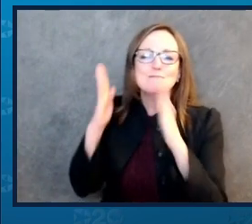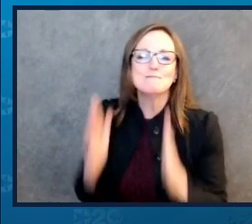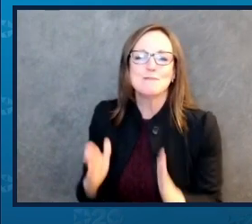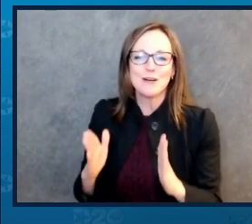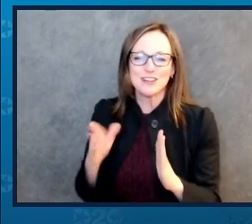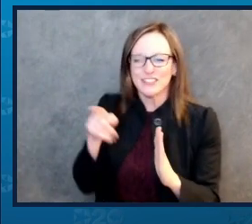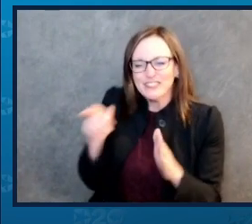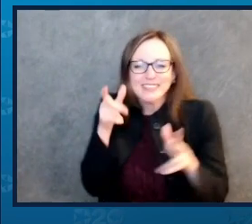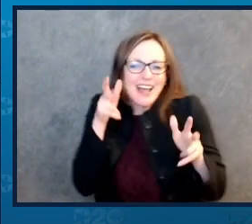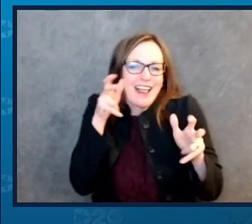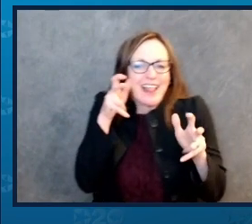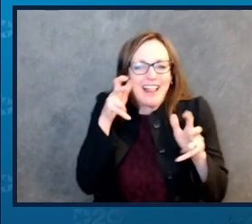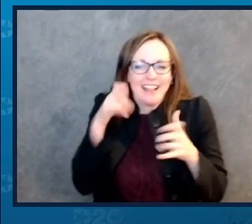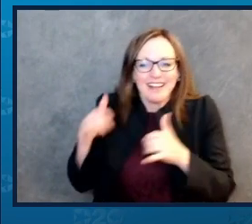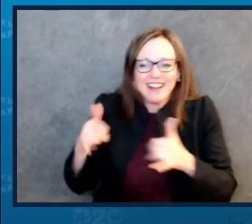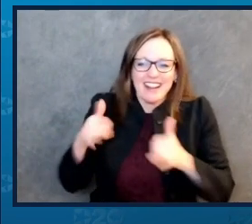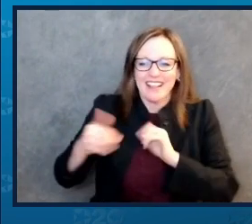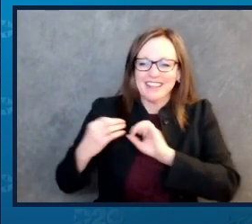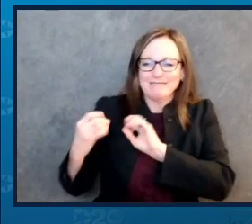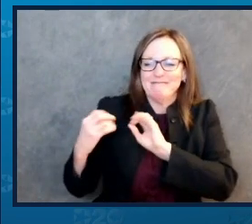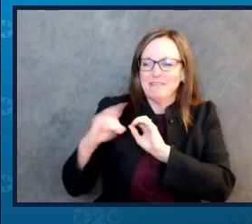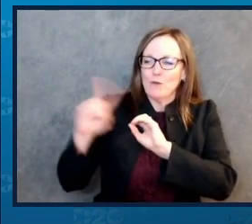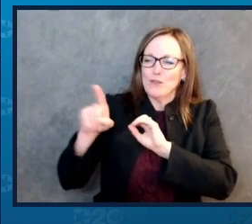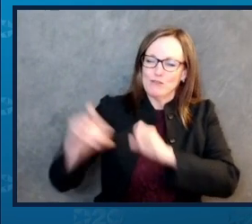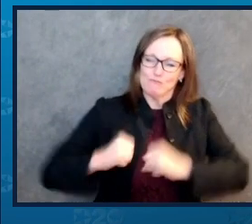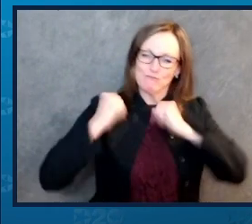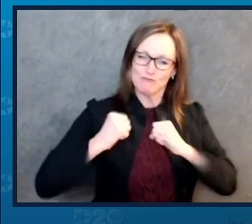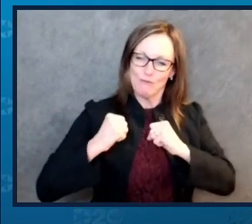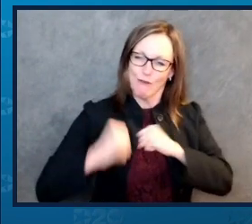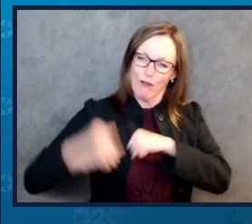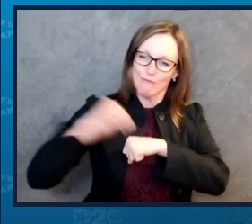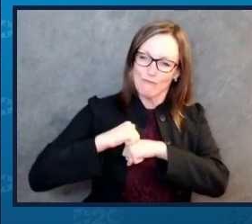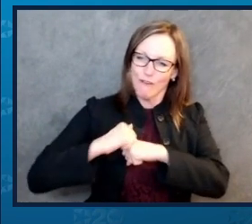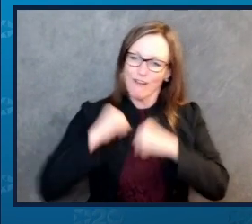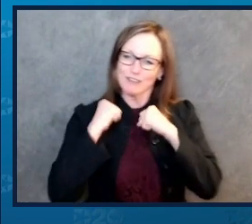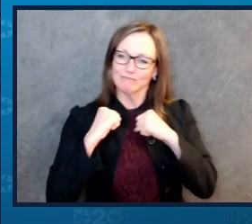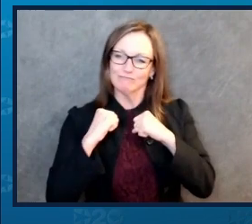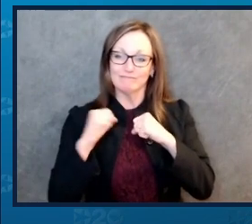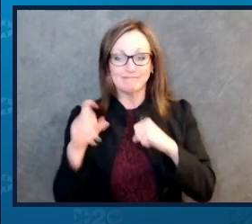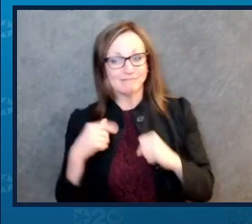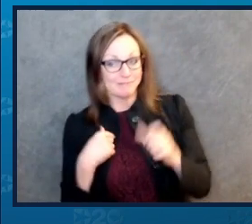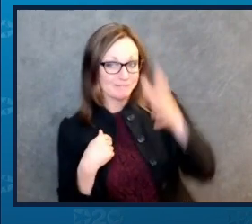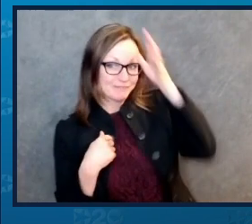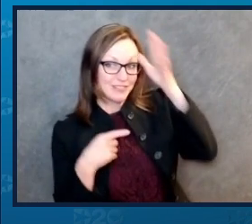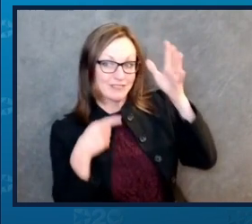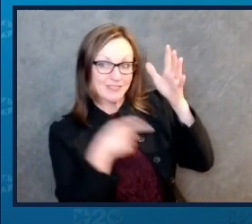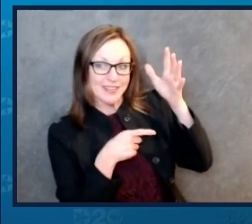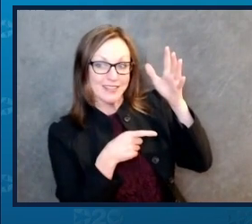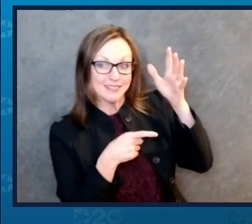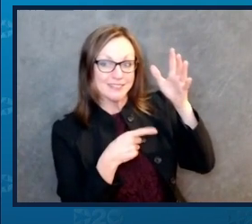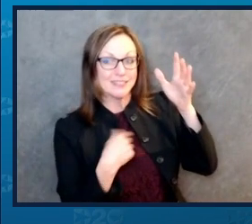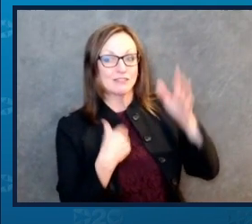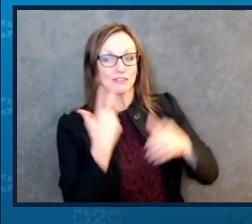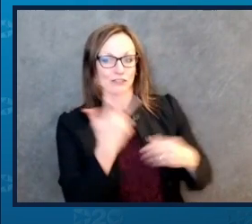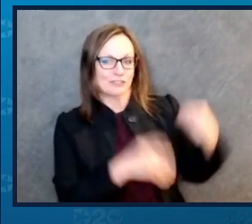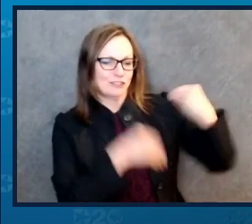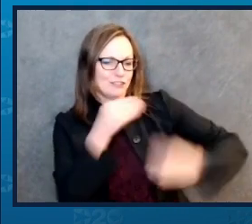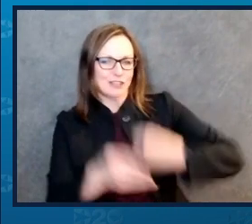YOU ARE A ROCK, NOT JUST FOR OUR DAD, BUT FOR THREE GENERATIONS OF OUR BIG BLENDED FAMILY.